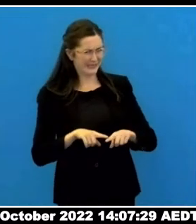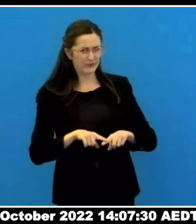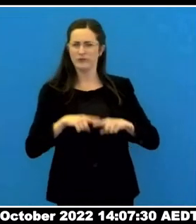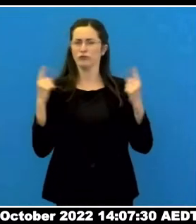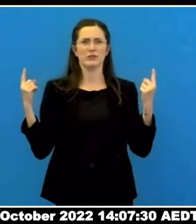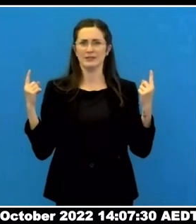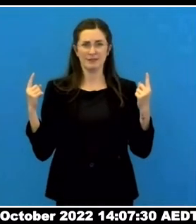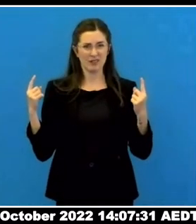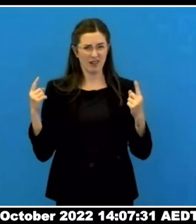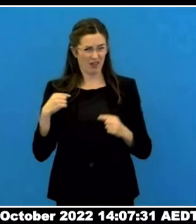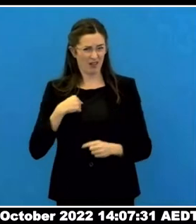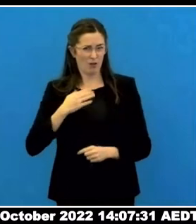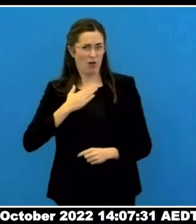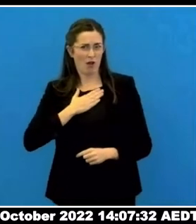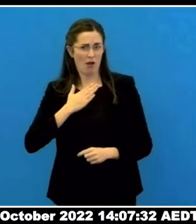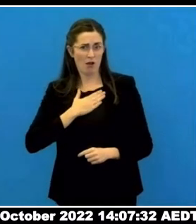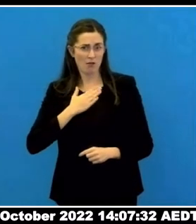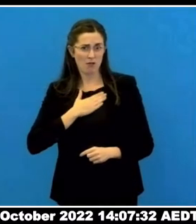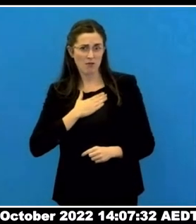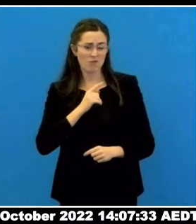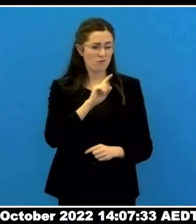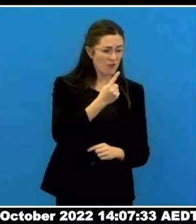I didn't like it for the first two to three months.